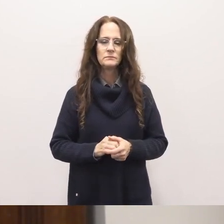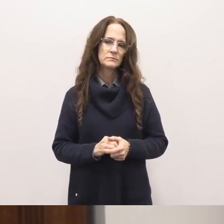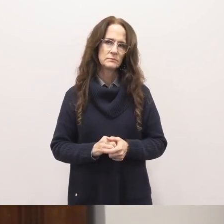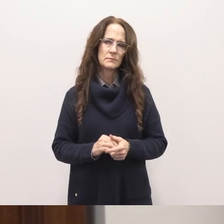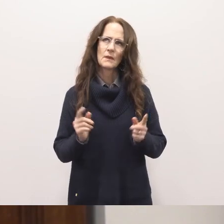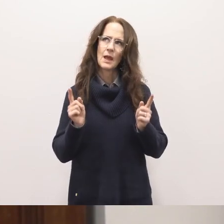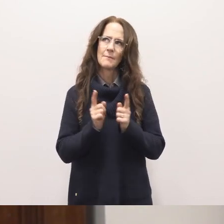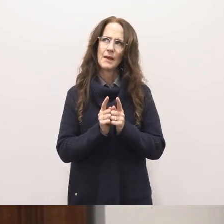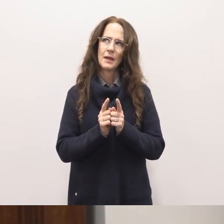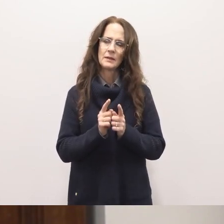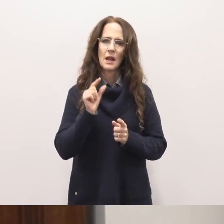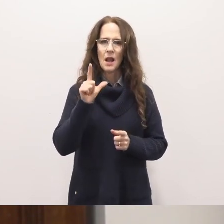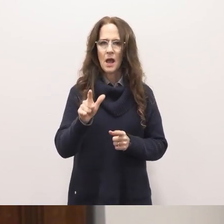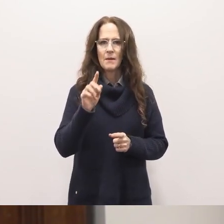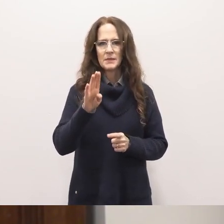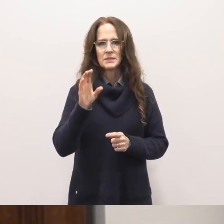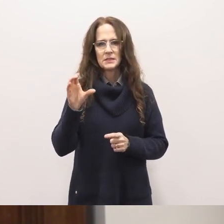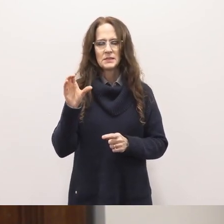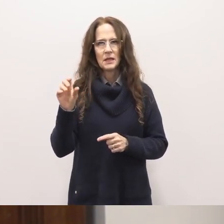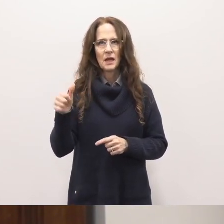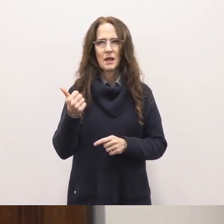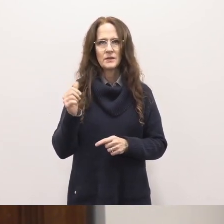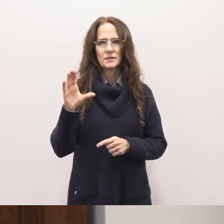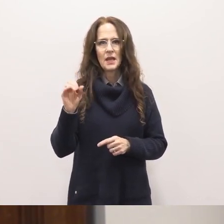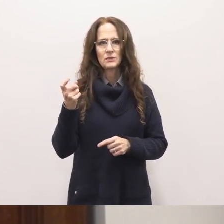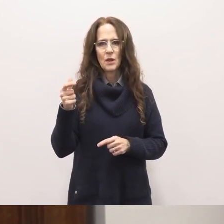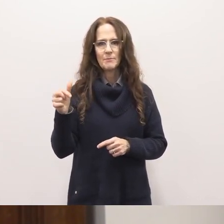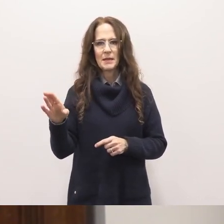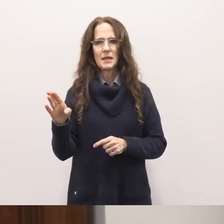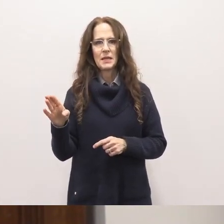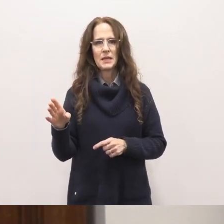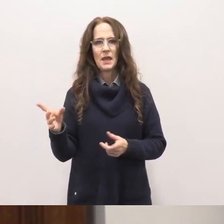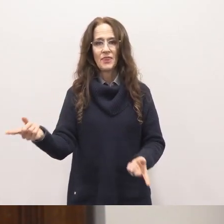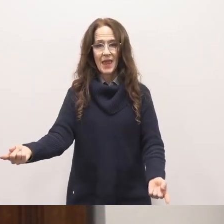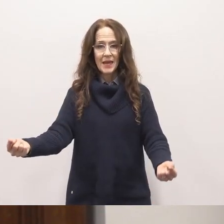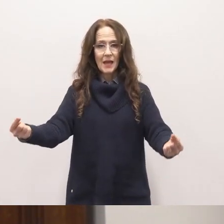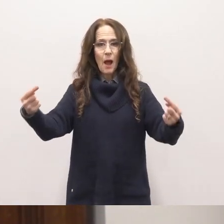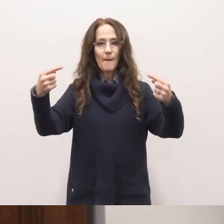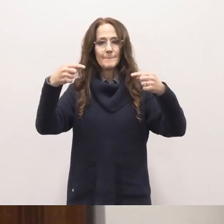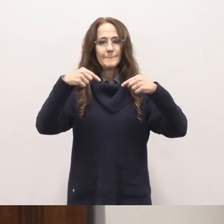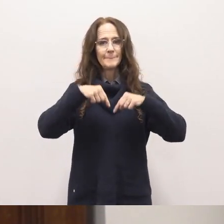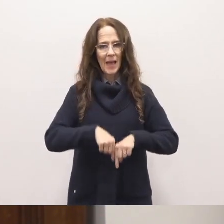from Long Beach City College, another one from Cal State Long Beach, and they come back and they